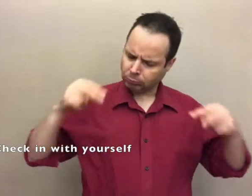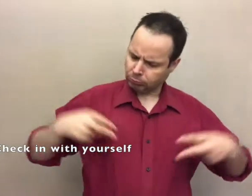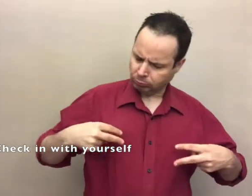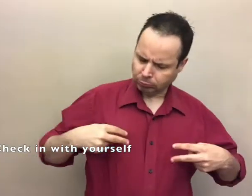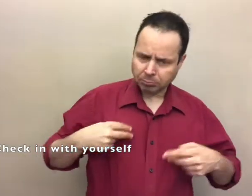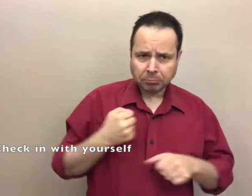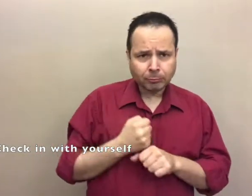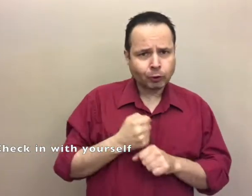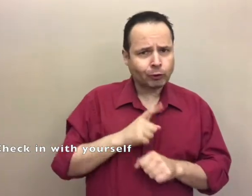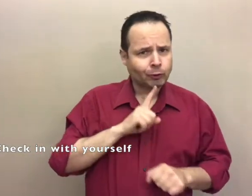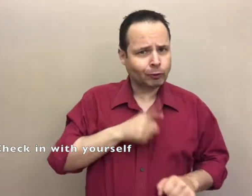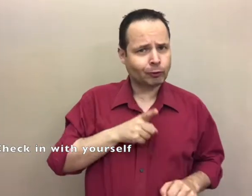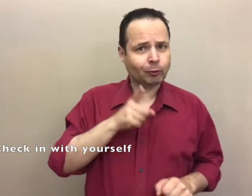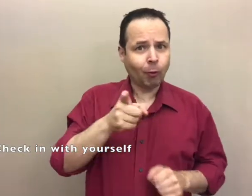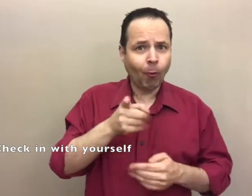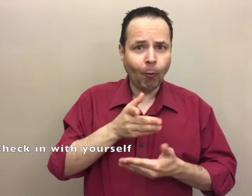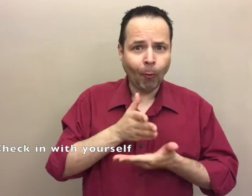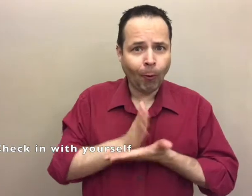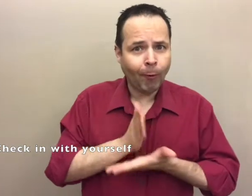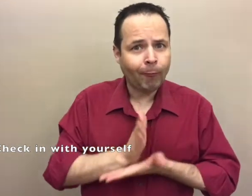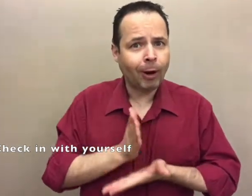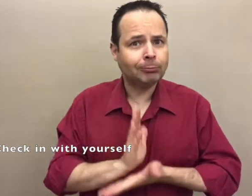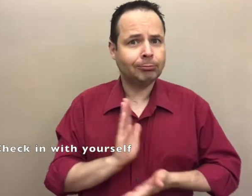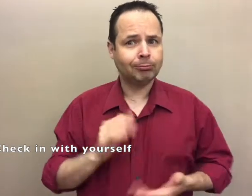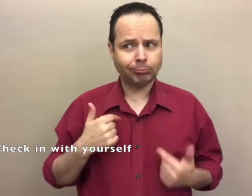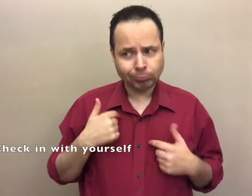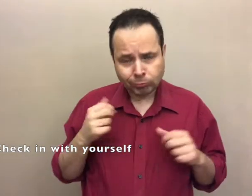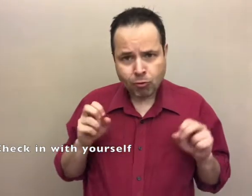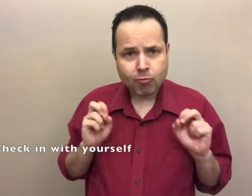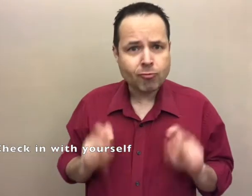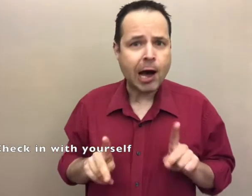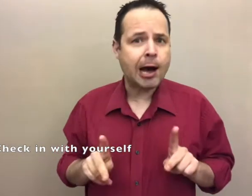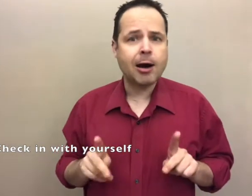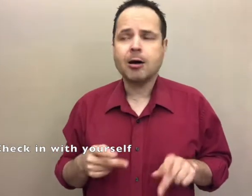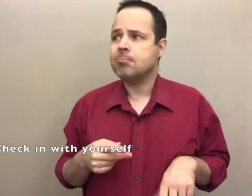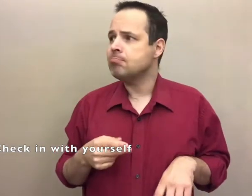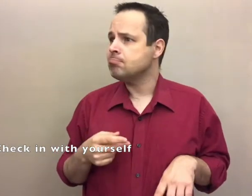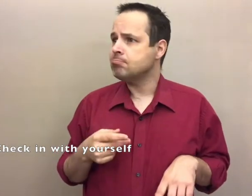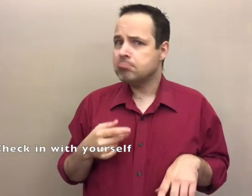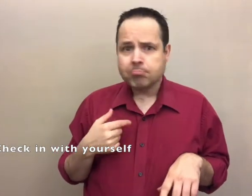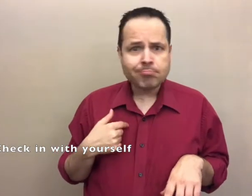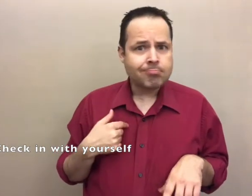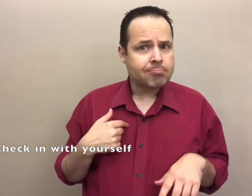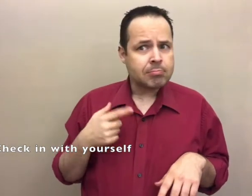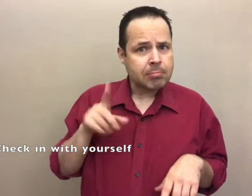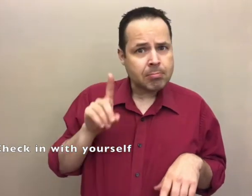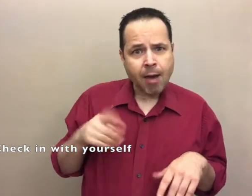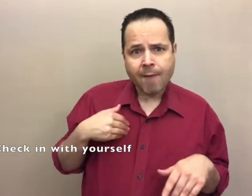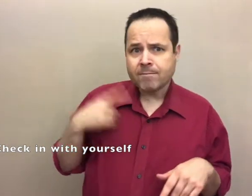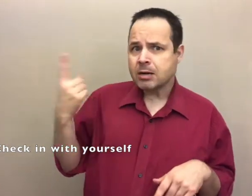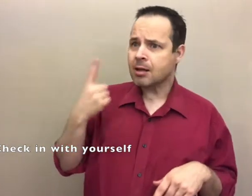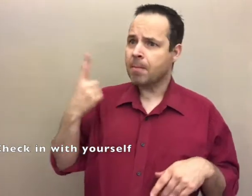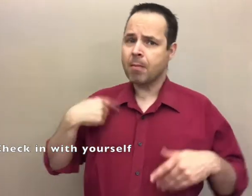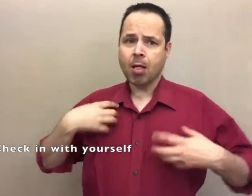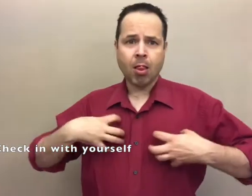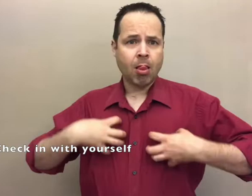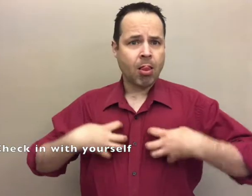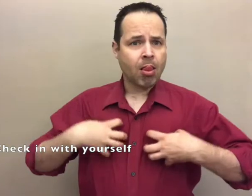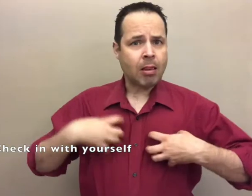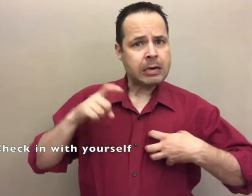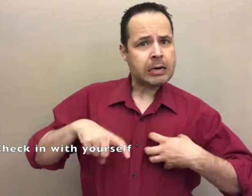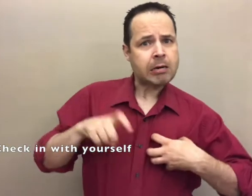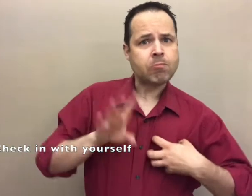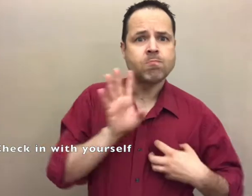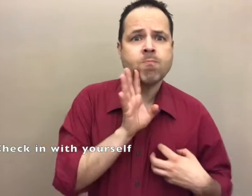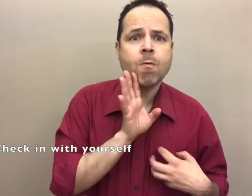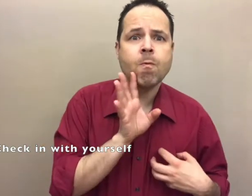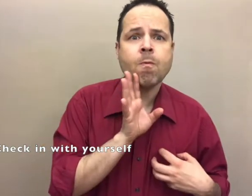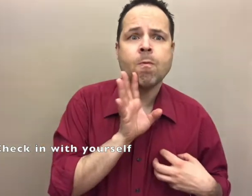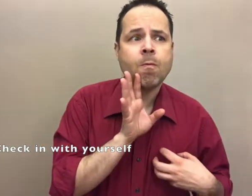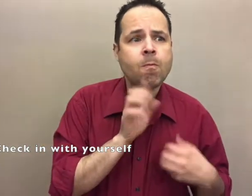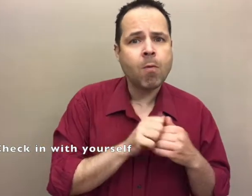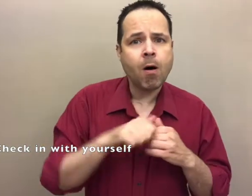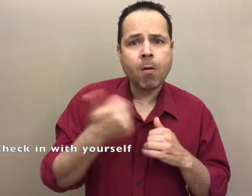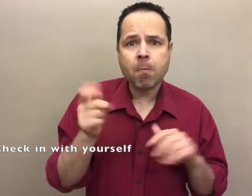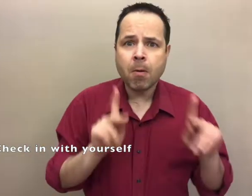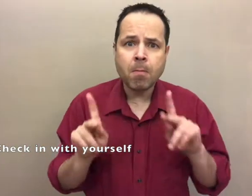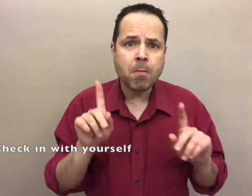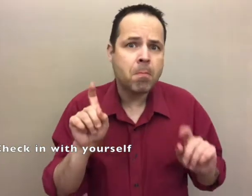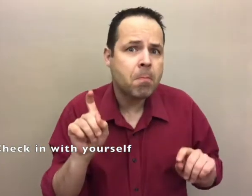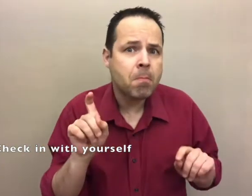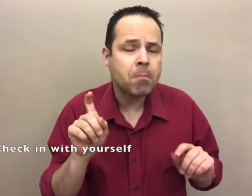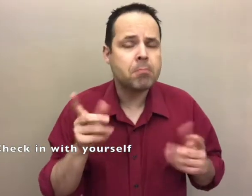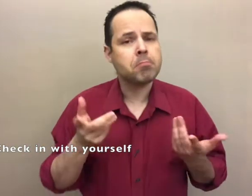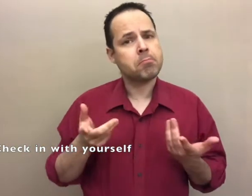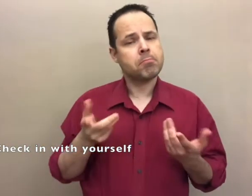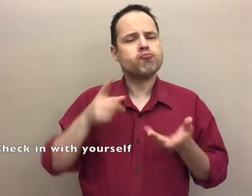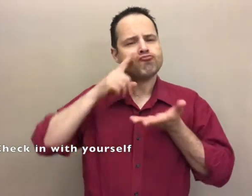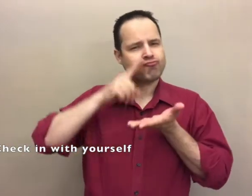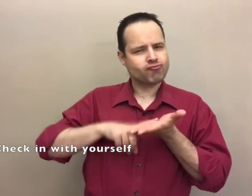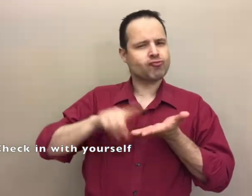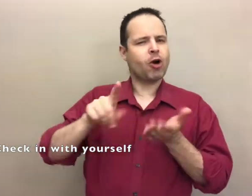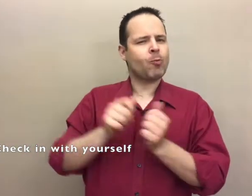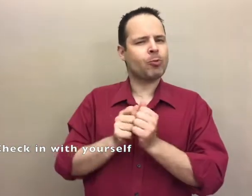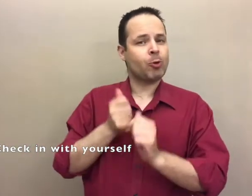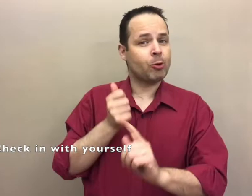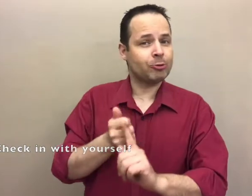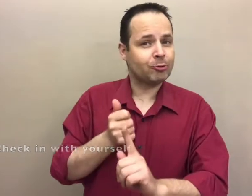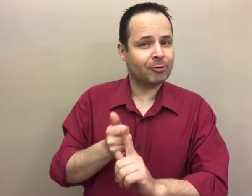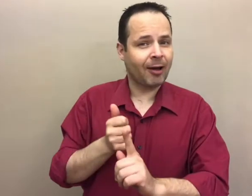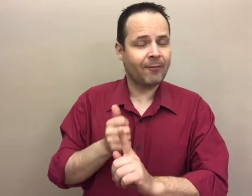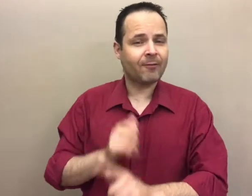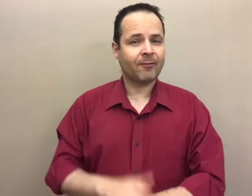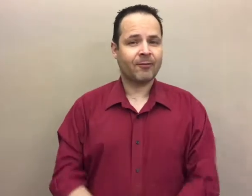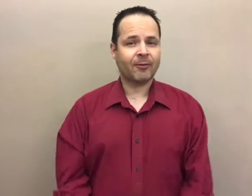It also means you ought check with yourself if you are alright, or do you need someone to talk. It’s good to always check with yourself.